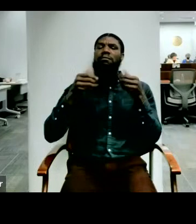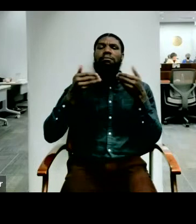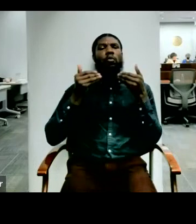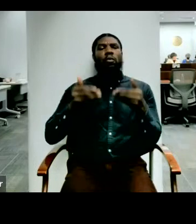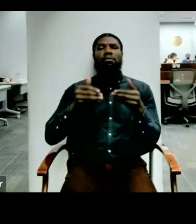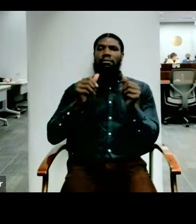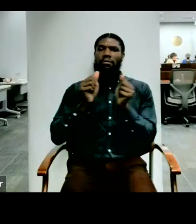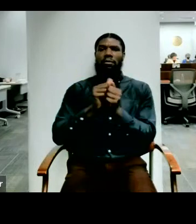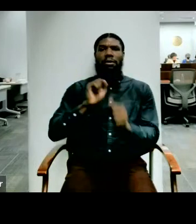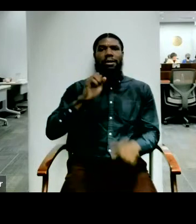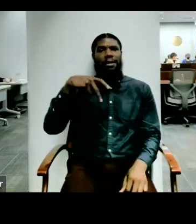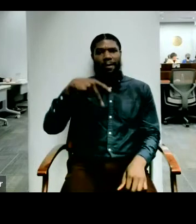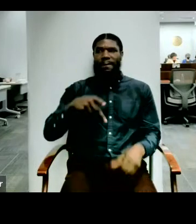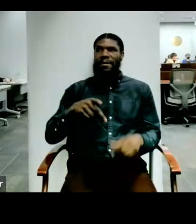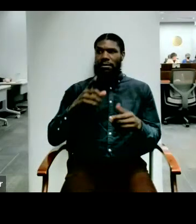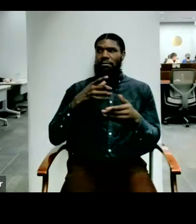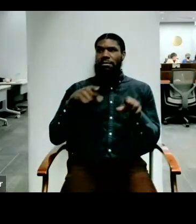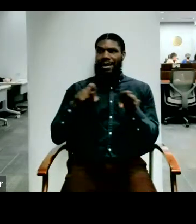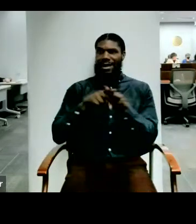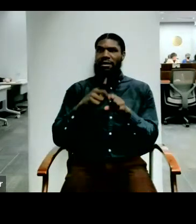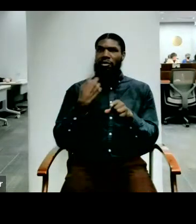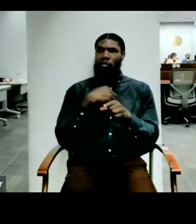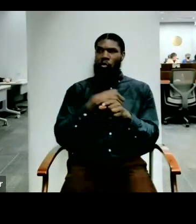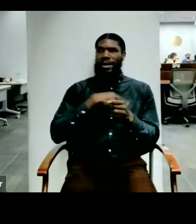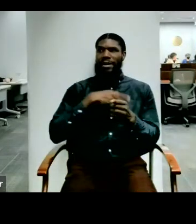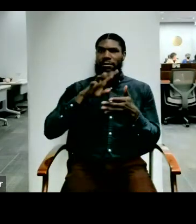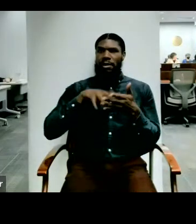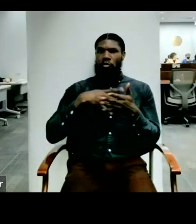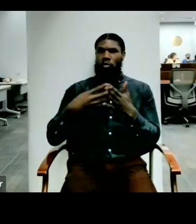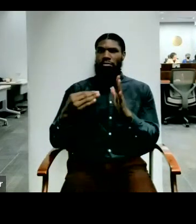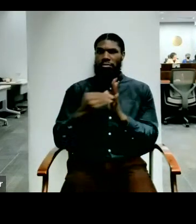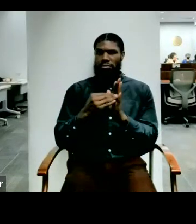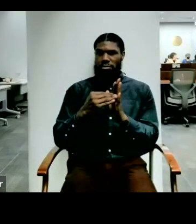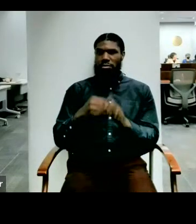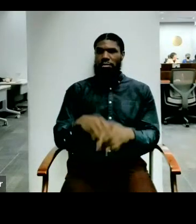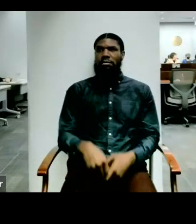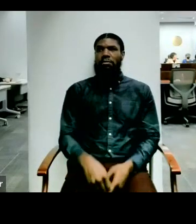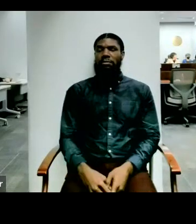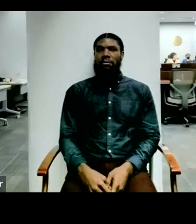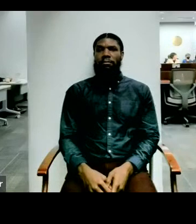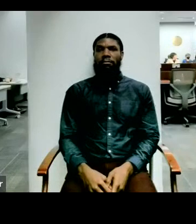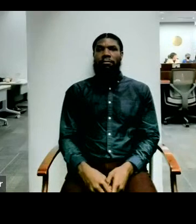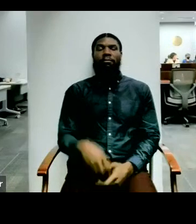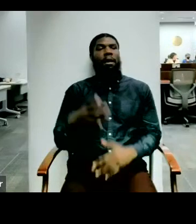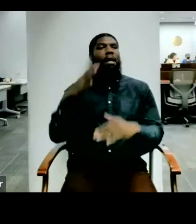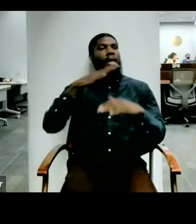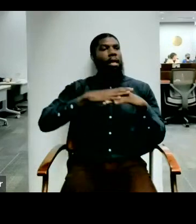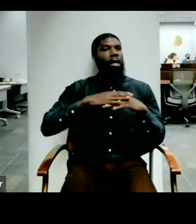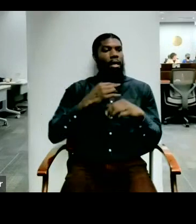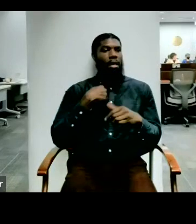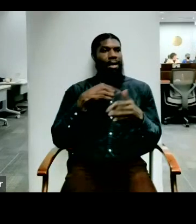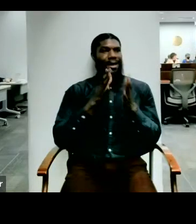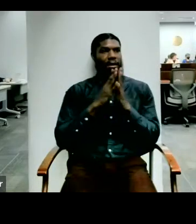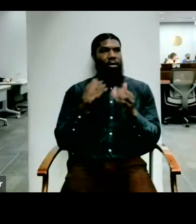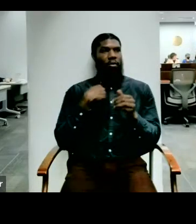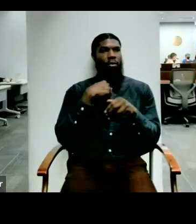So point of -- Are you requesting a vote? I'm asking that we follow the appropriate procedure